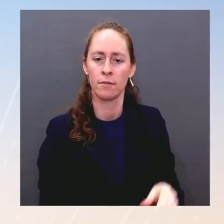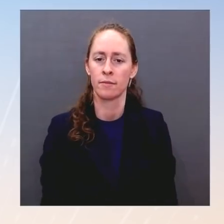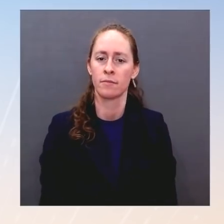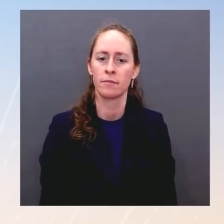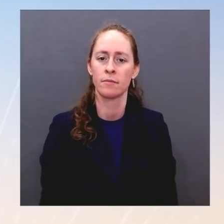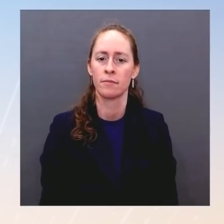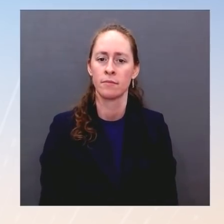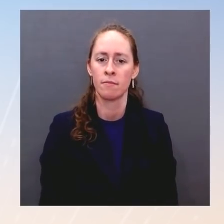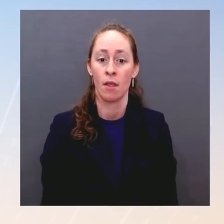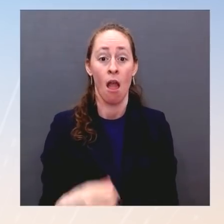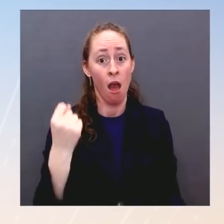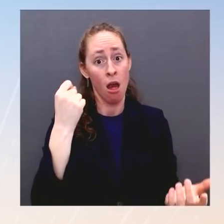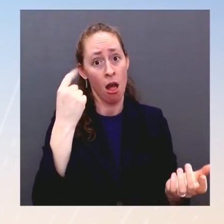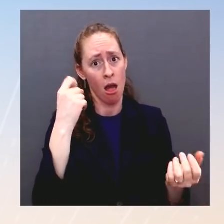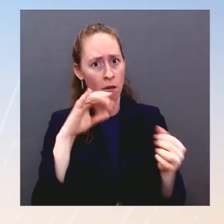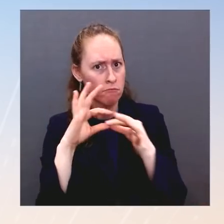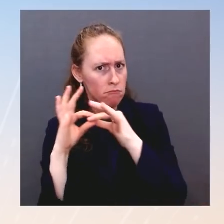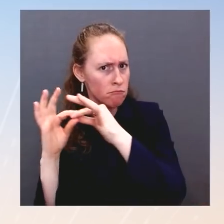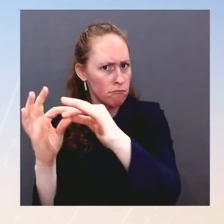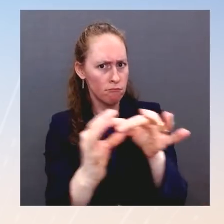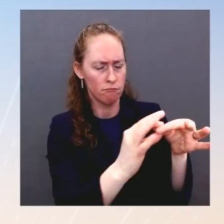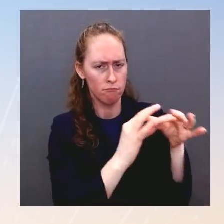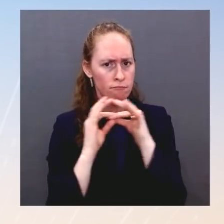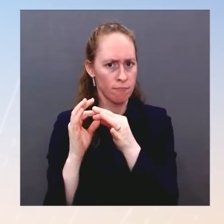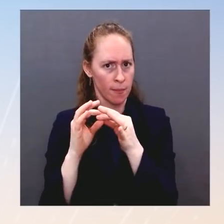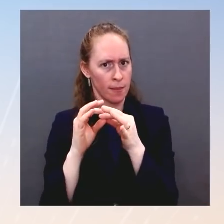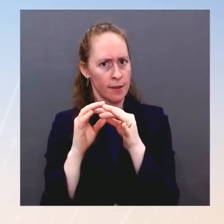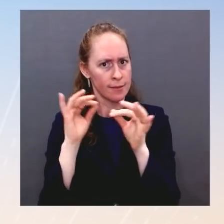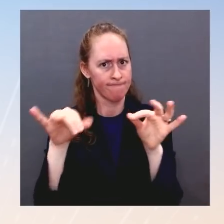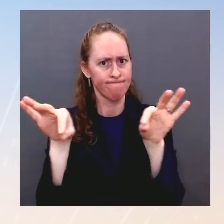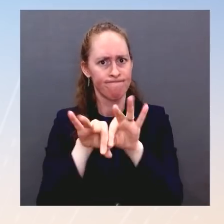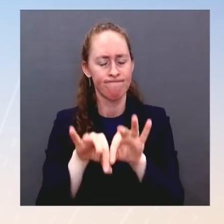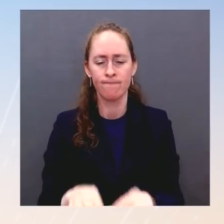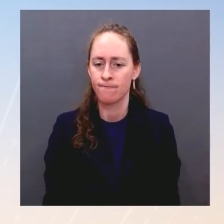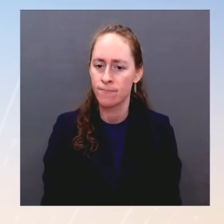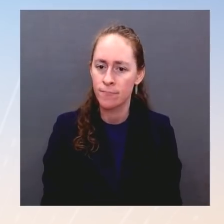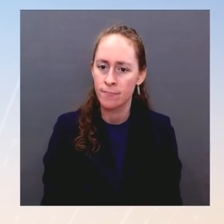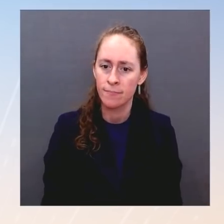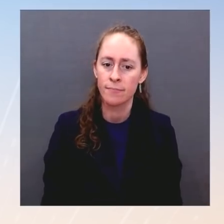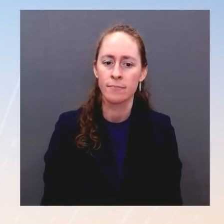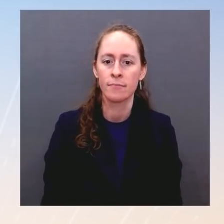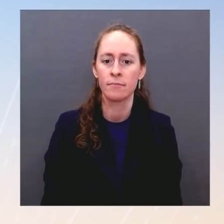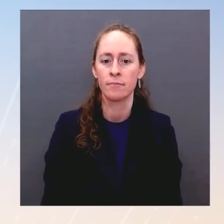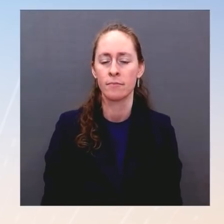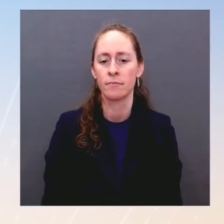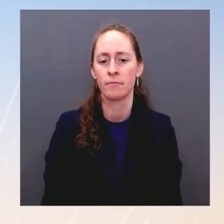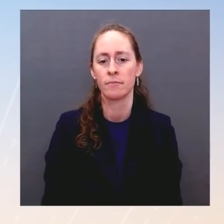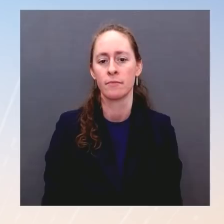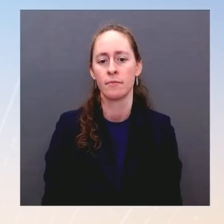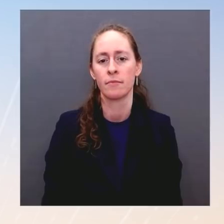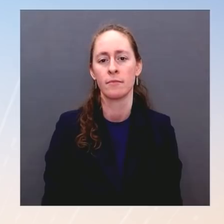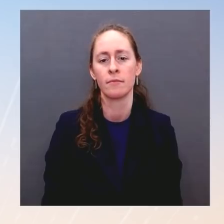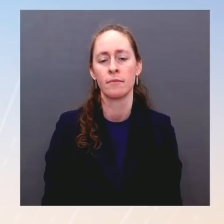have any message to American companies that do business in Russia with entities that are not necessarily on the sanction list?